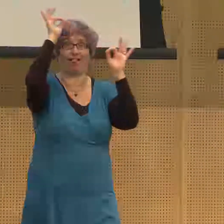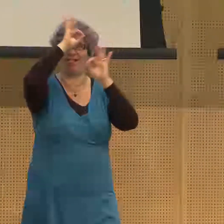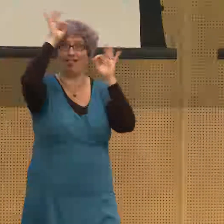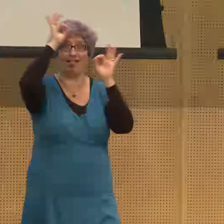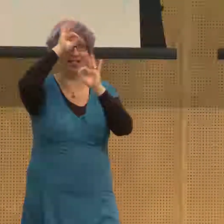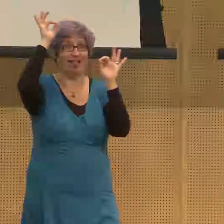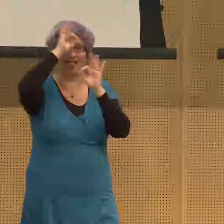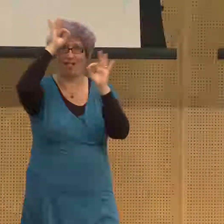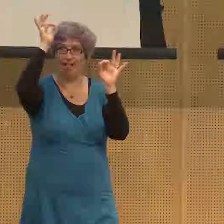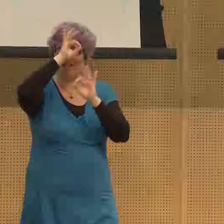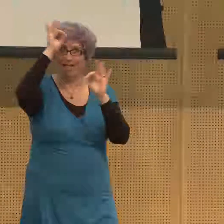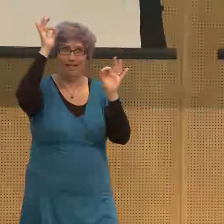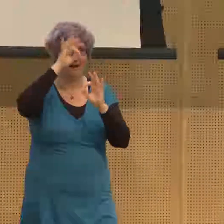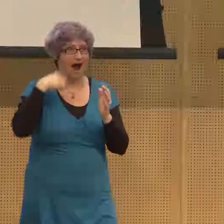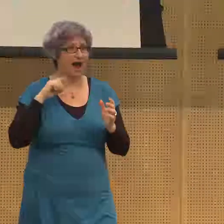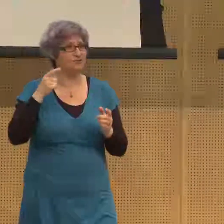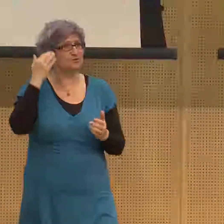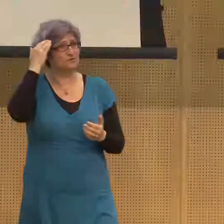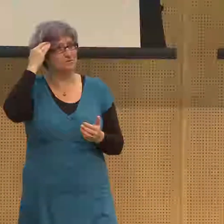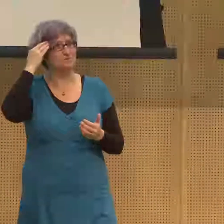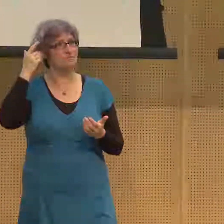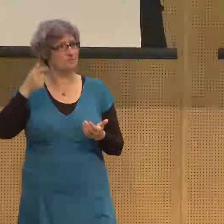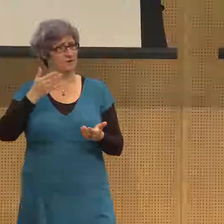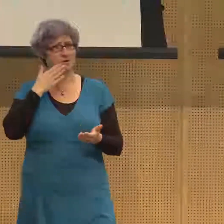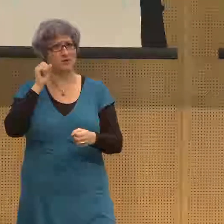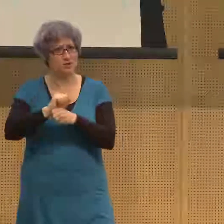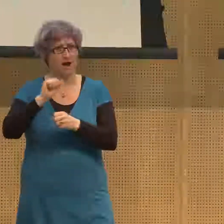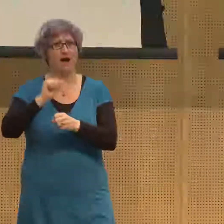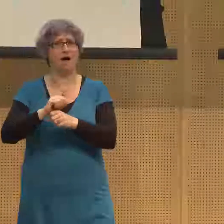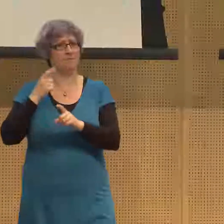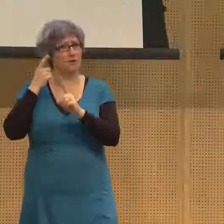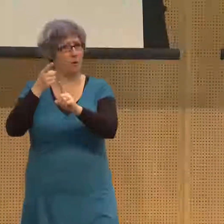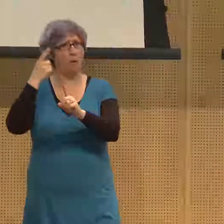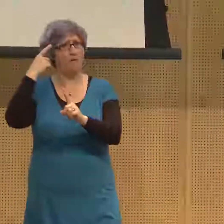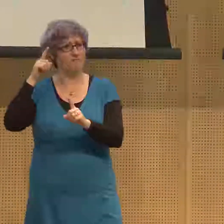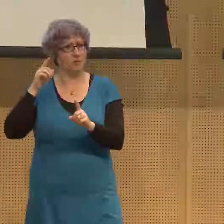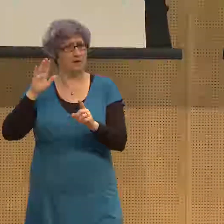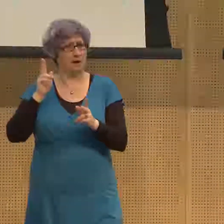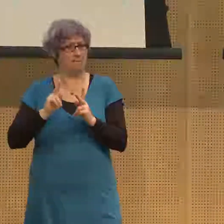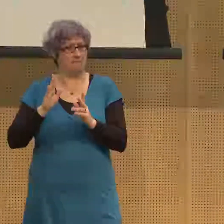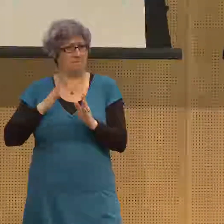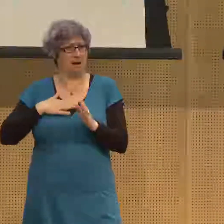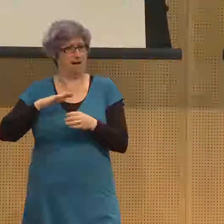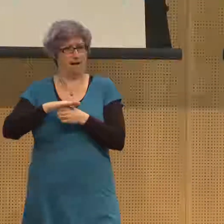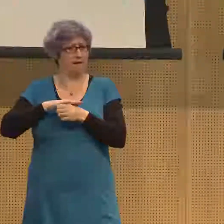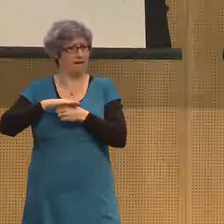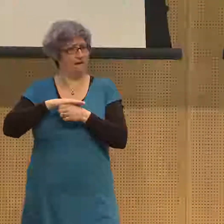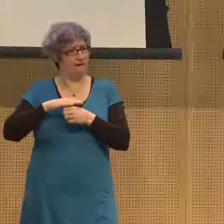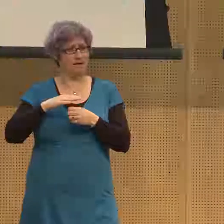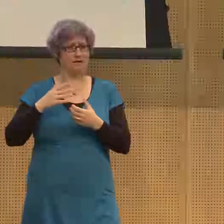I had no idea what engineering involved at that time. I knew it would be a good job, a good career,